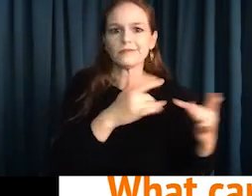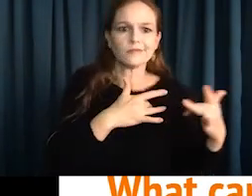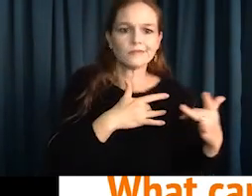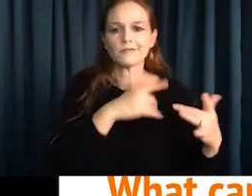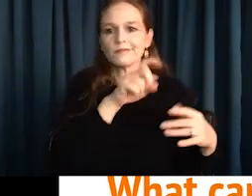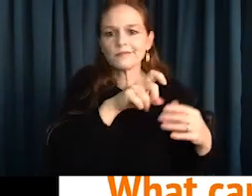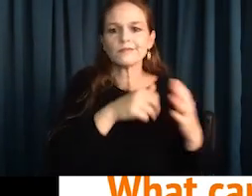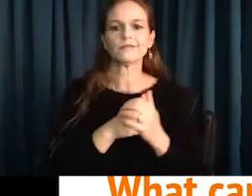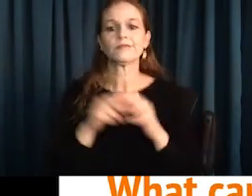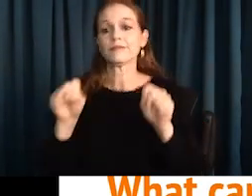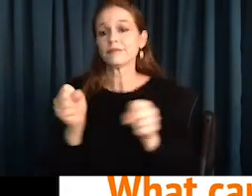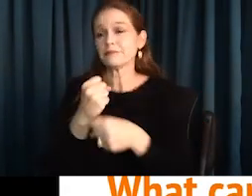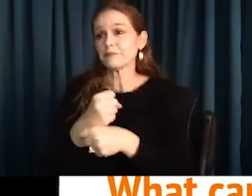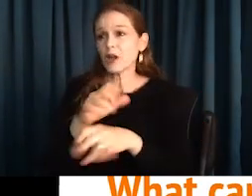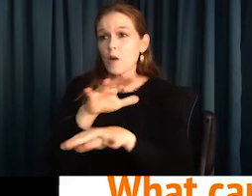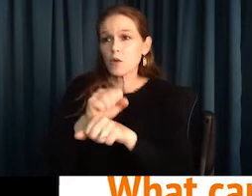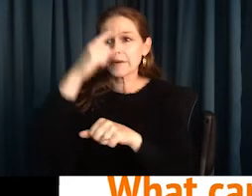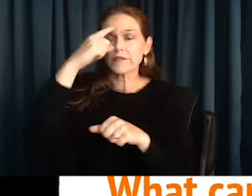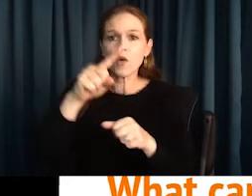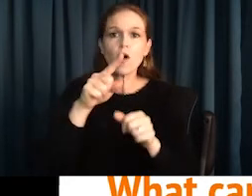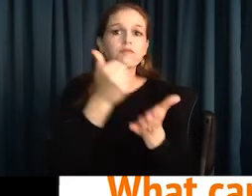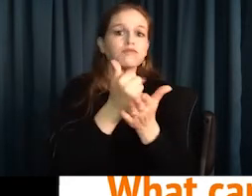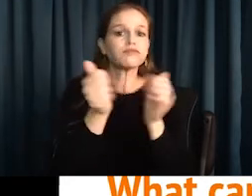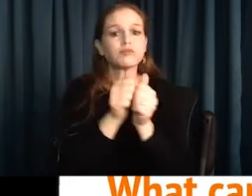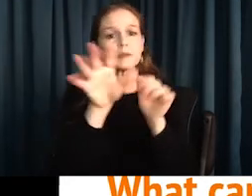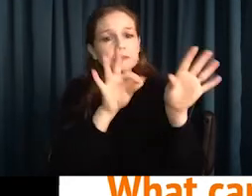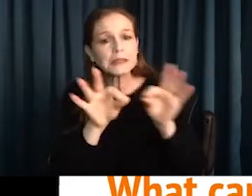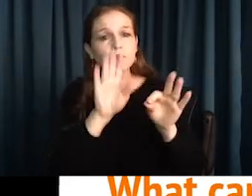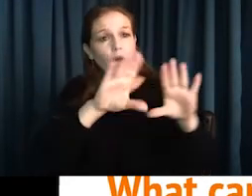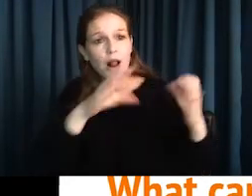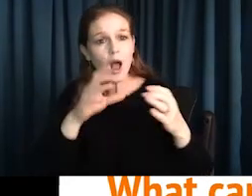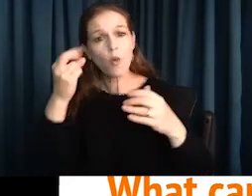Most importantly, you can schedule appointments to discuss your accommodations.